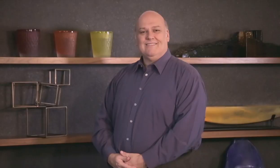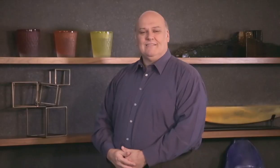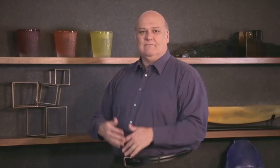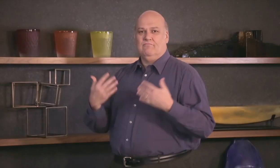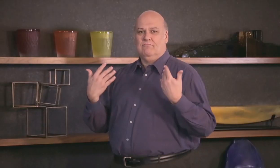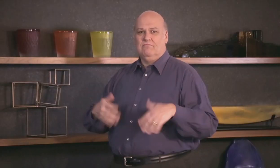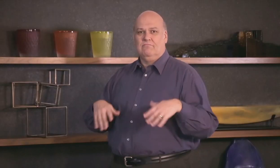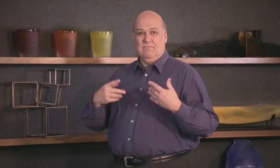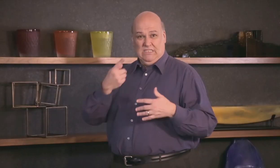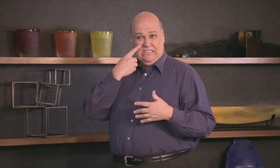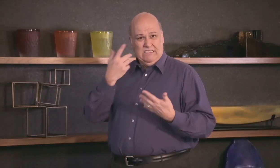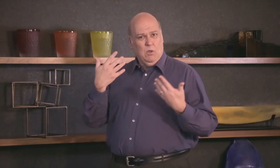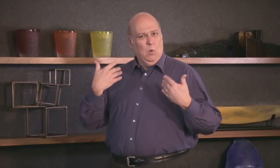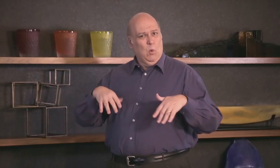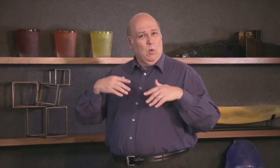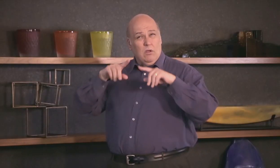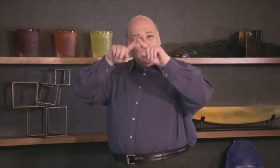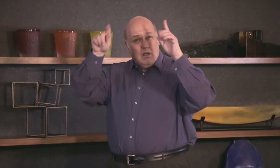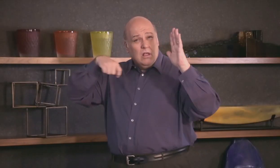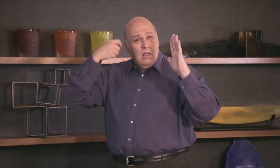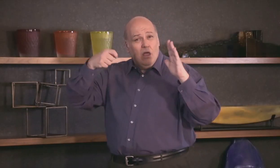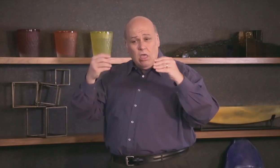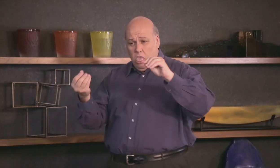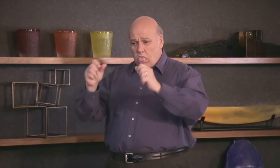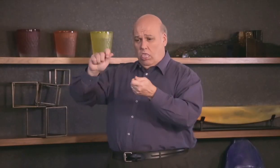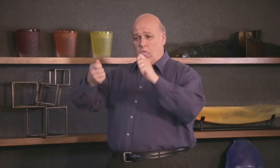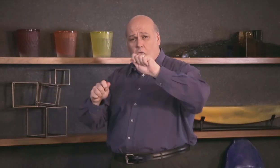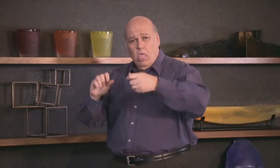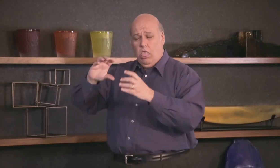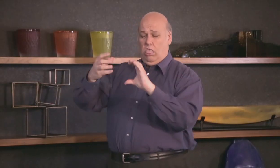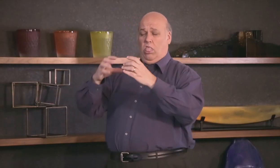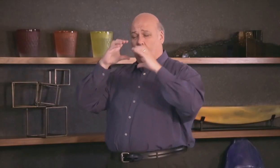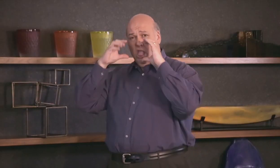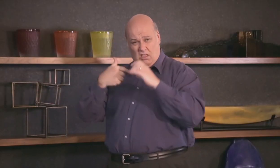Gosh, how awkward it is fiddling with a gadget? It's so awkward... I know, it also